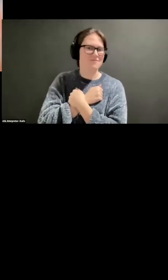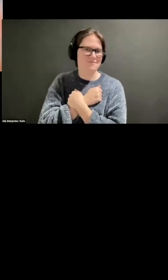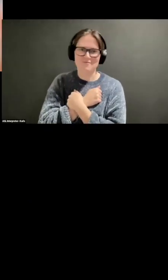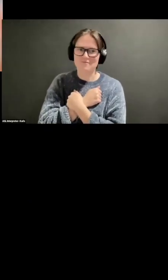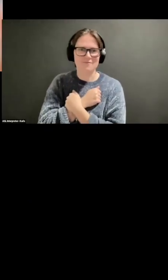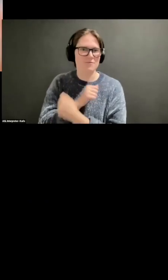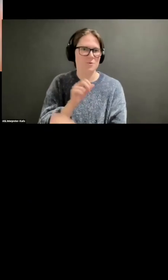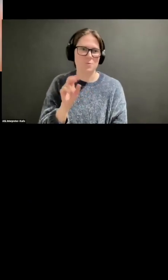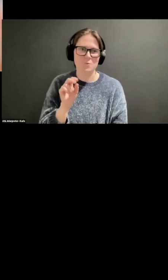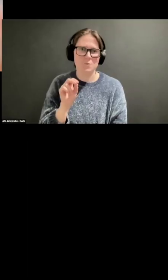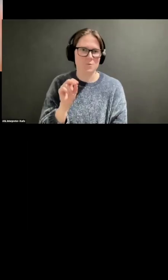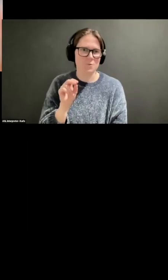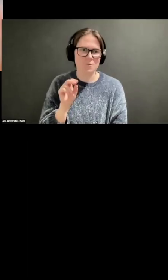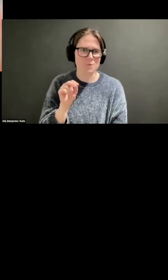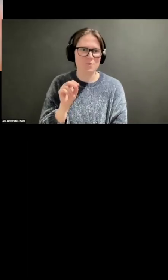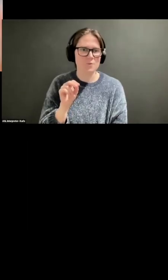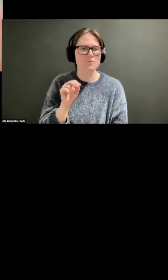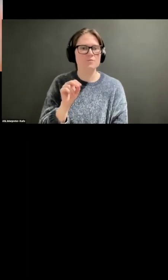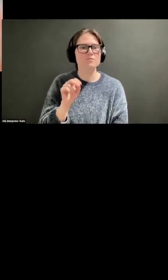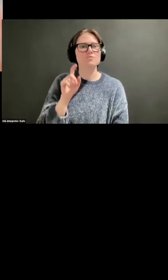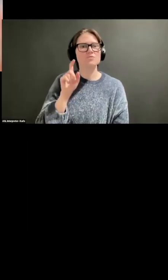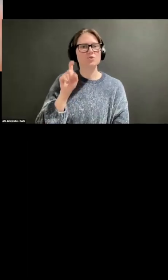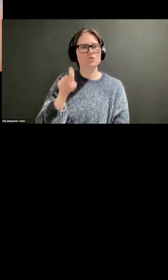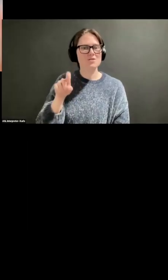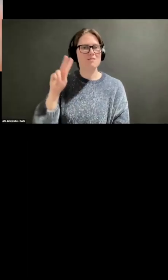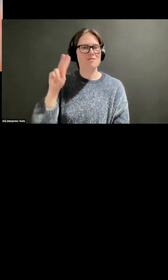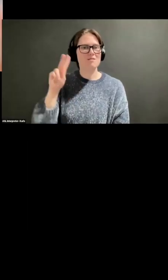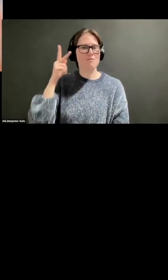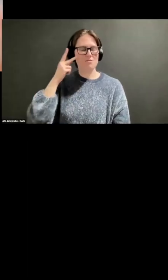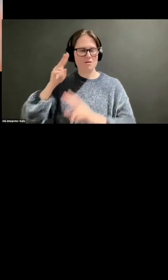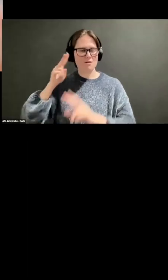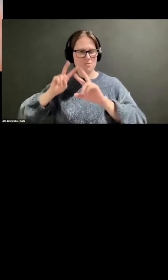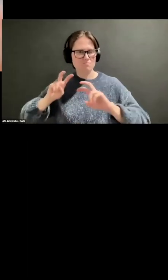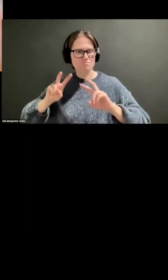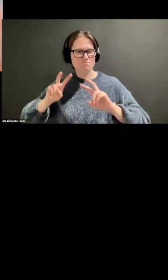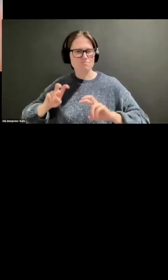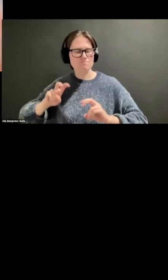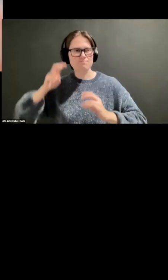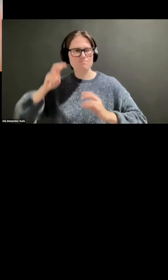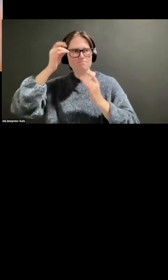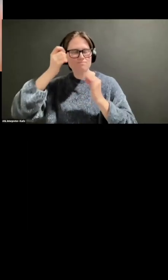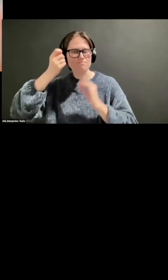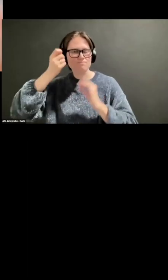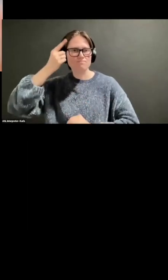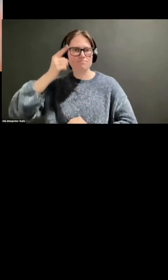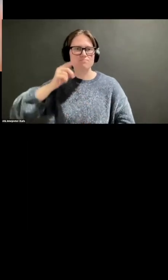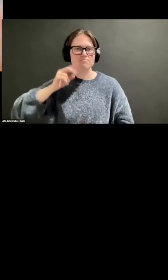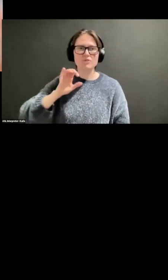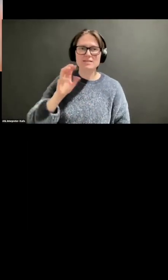you need a political analysis that racism and